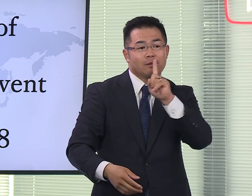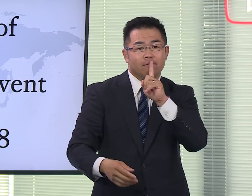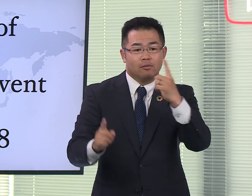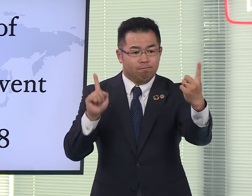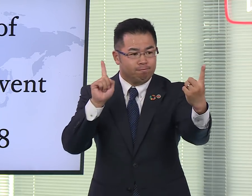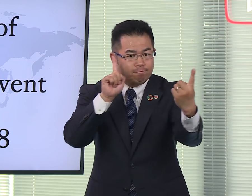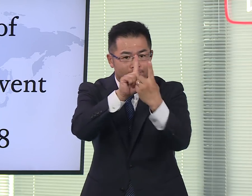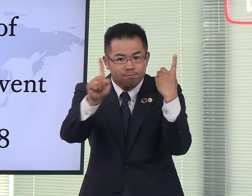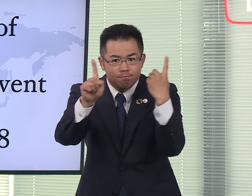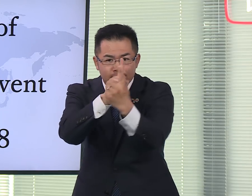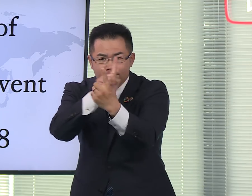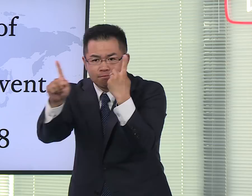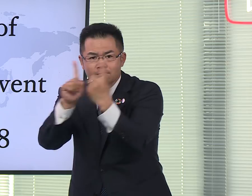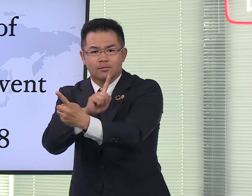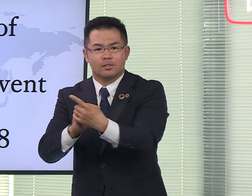their -- to encourage more Deaf youth to